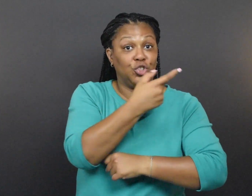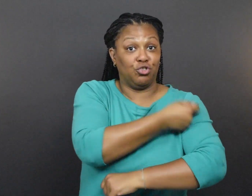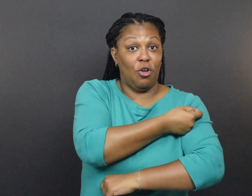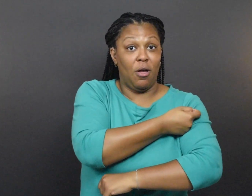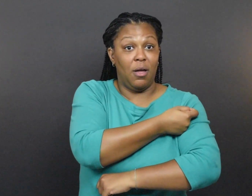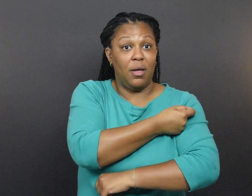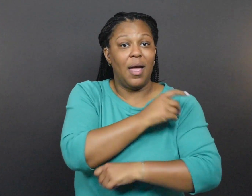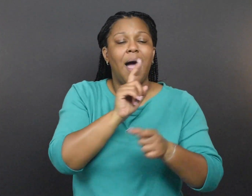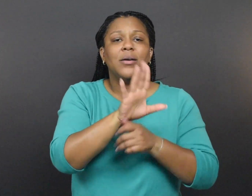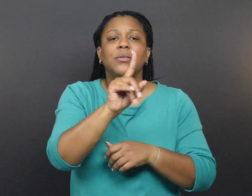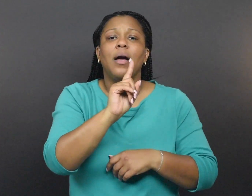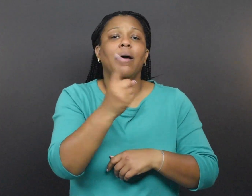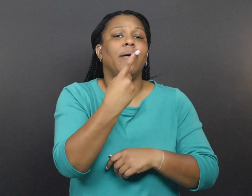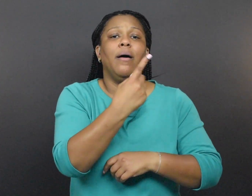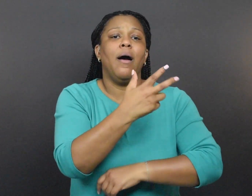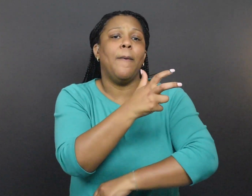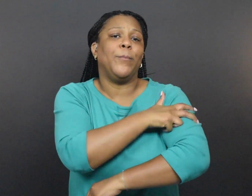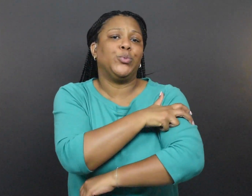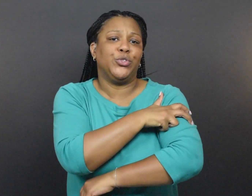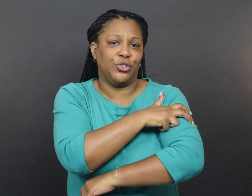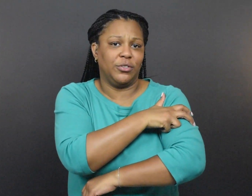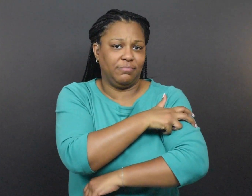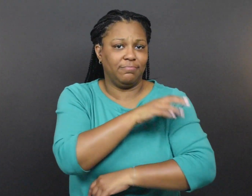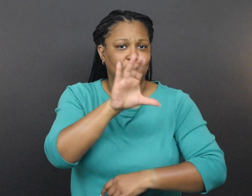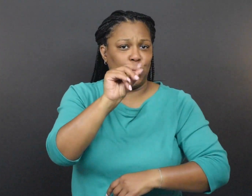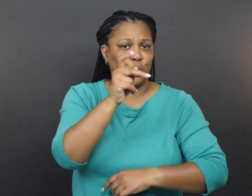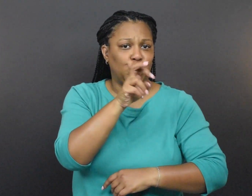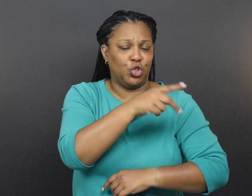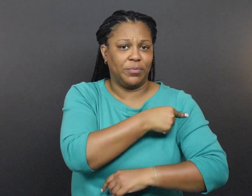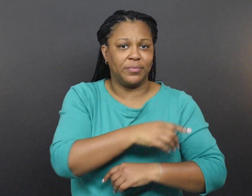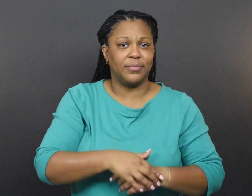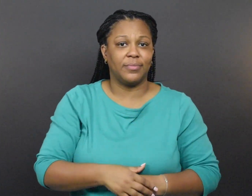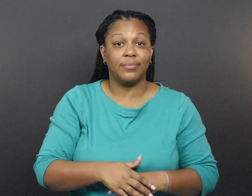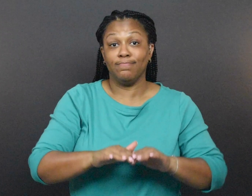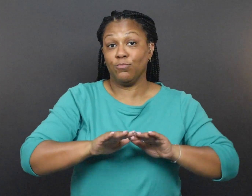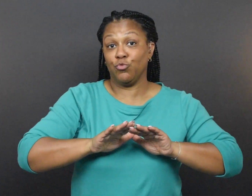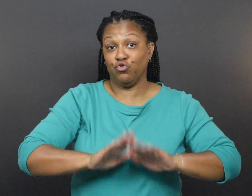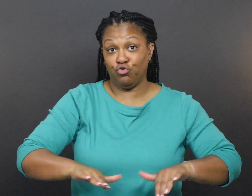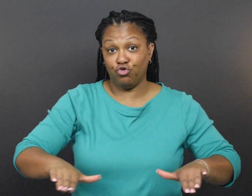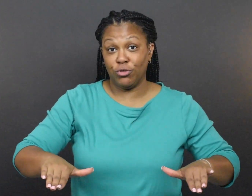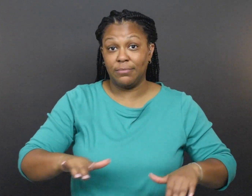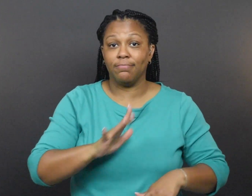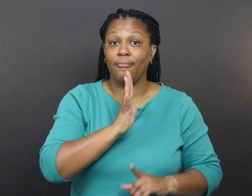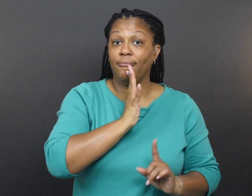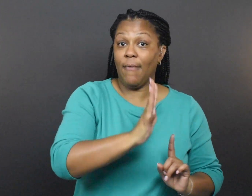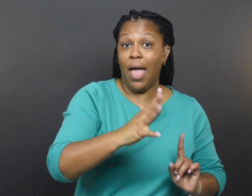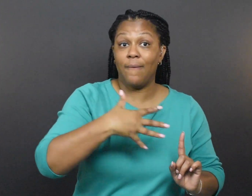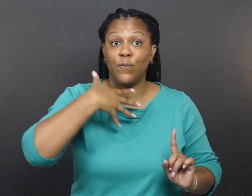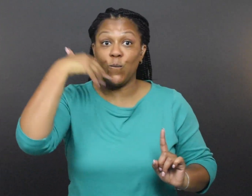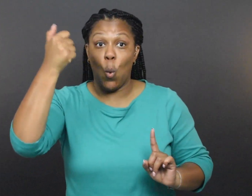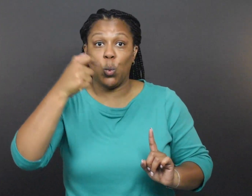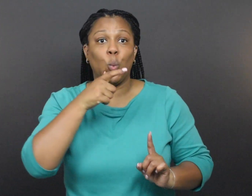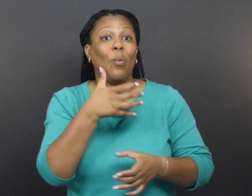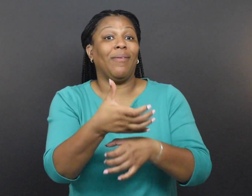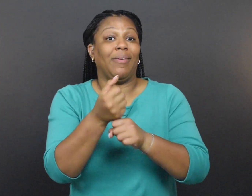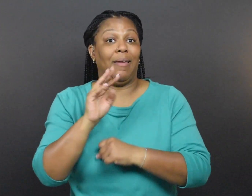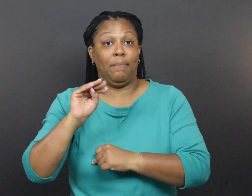vaccine as their booster dose. Children 5 and older who get the Moderna vaccine